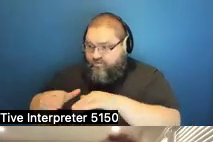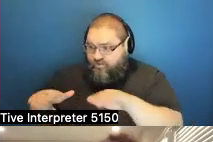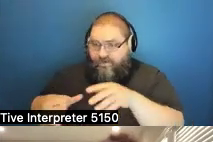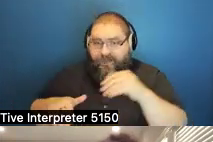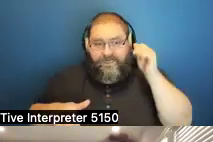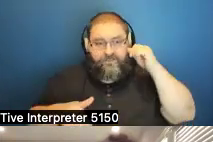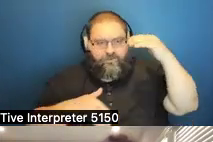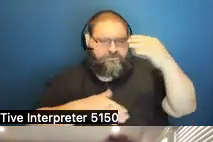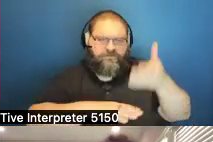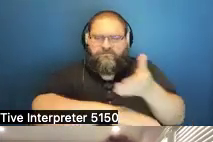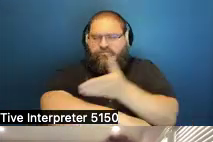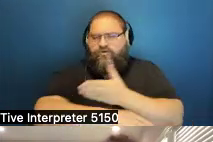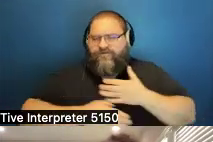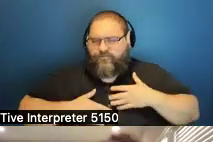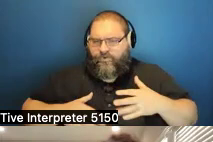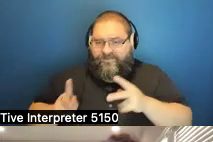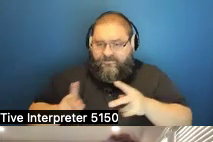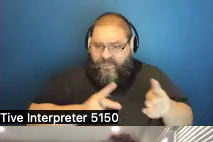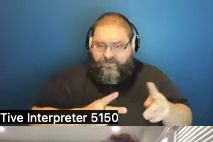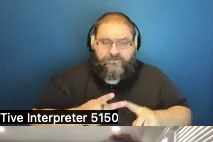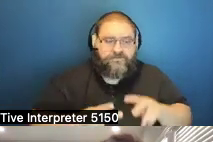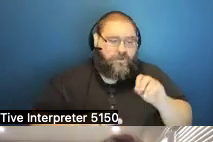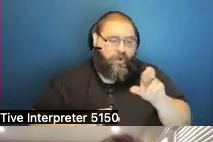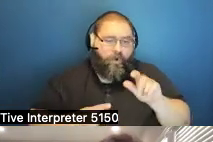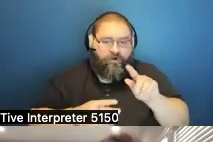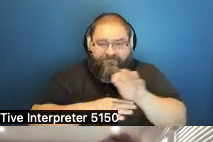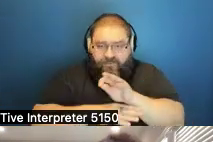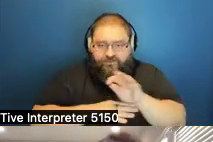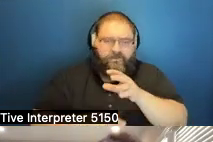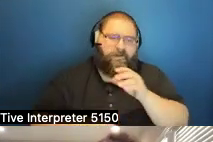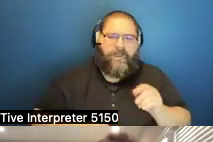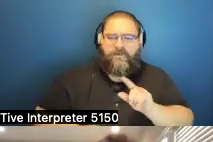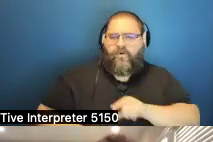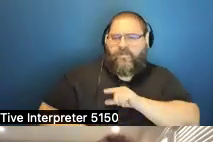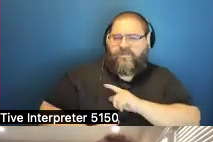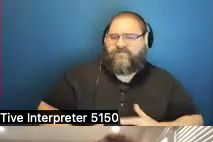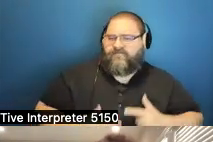19:49:52 Or pricing and quality of life. 19:49:56 Through consistent